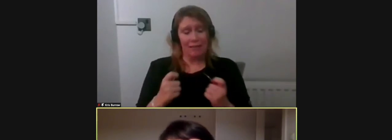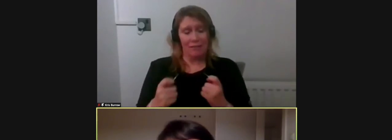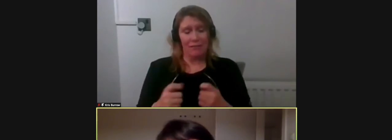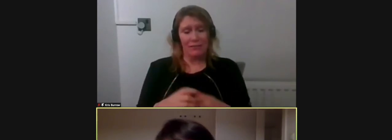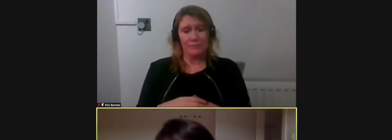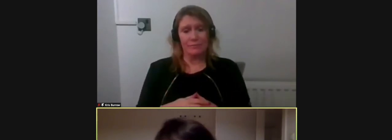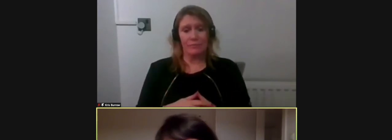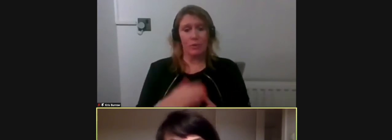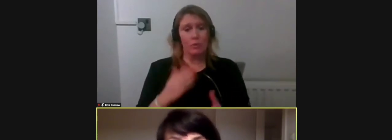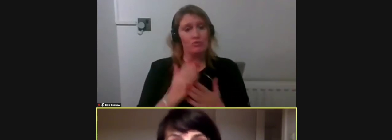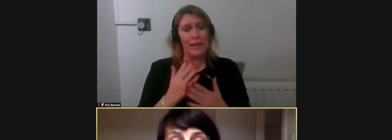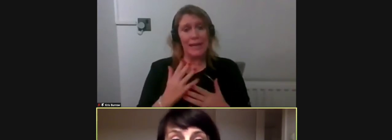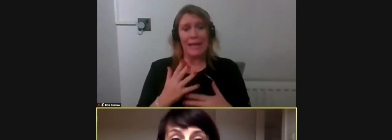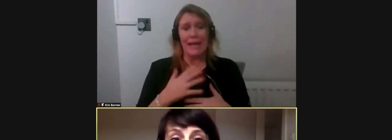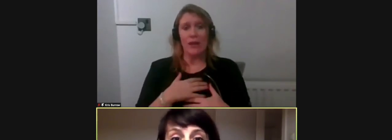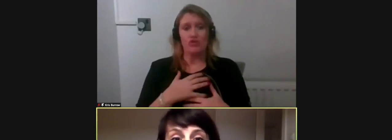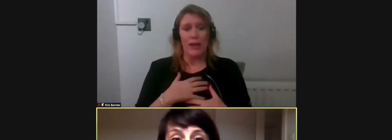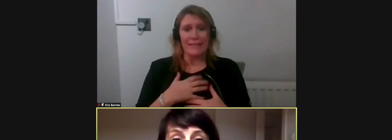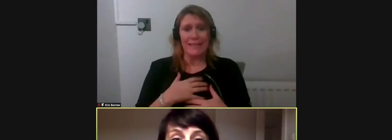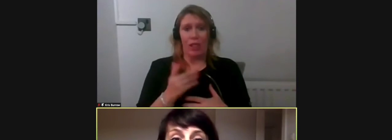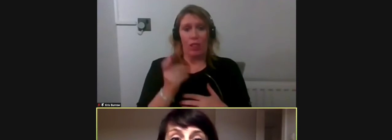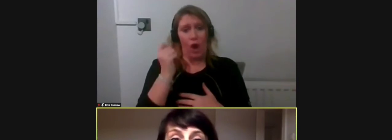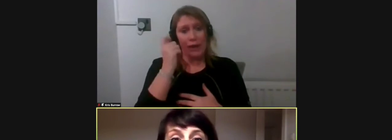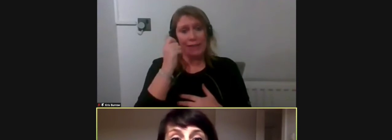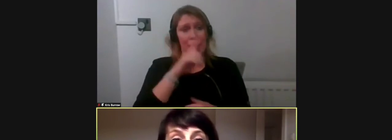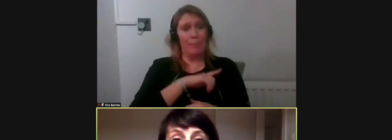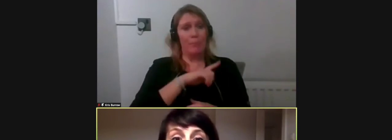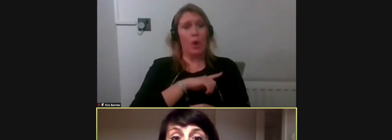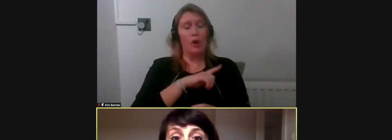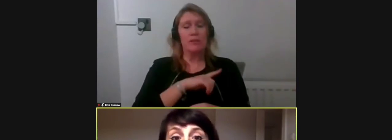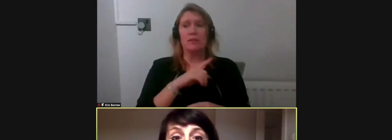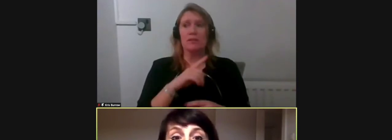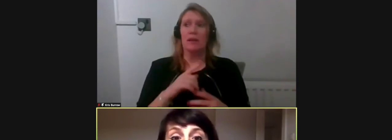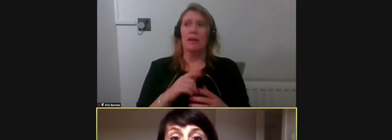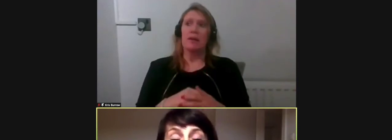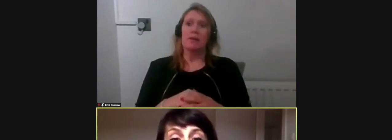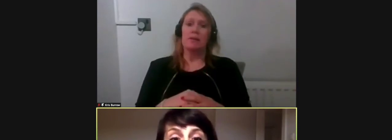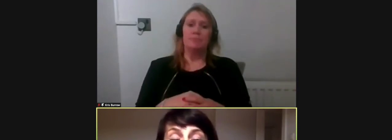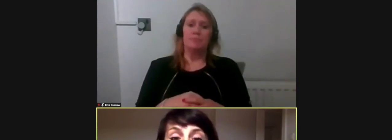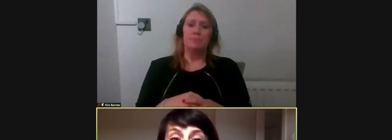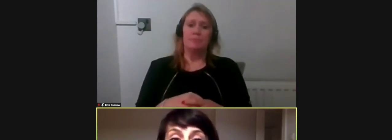really interested in this idea because of the ways in which it can be used to